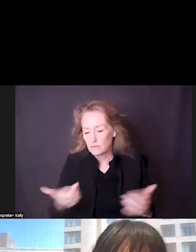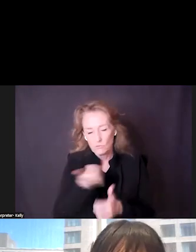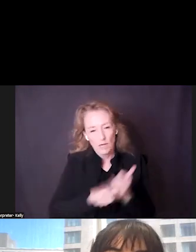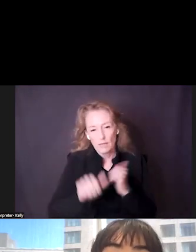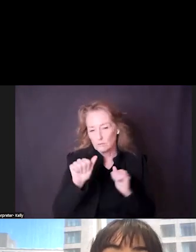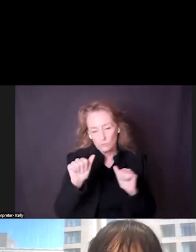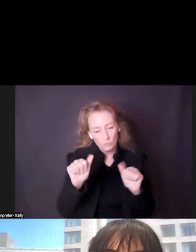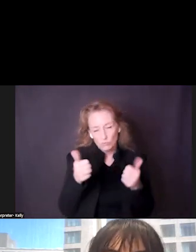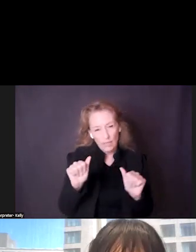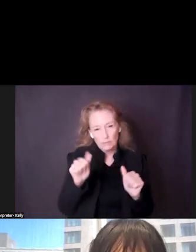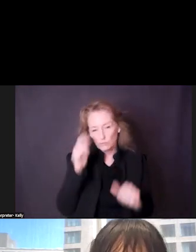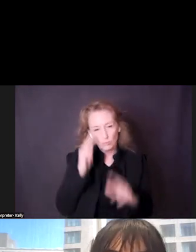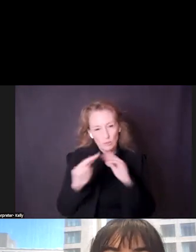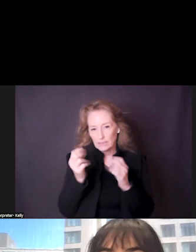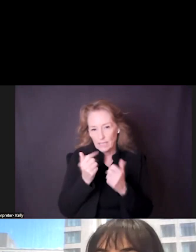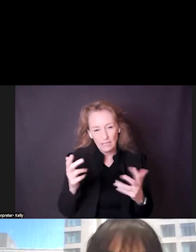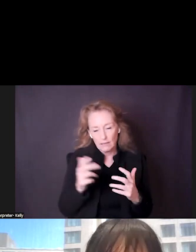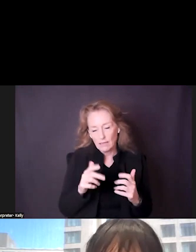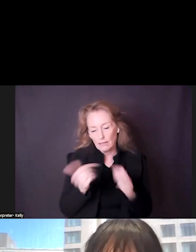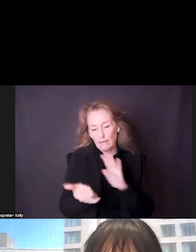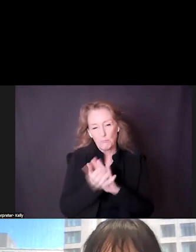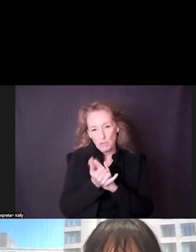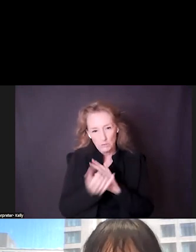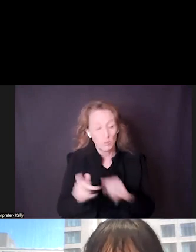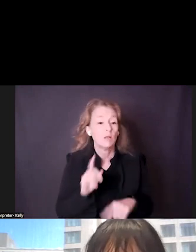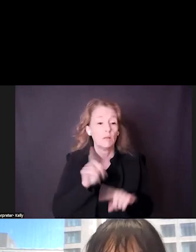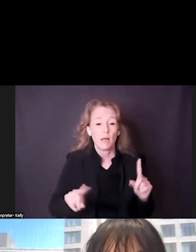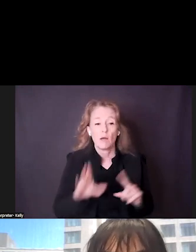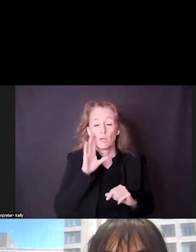SO WE WILL SEE. WE WILL KEEP YOU ALL UPDATED AS WE LEARN MORE.